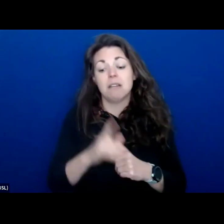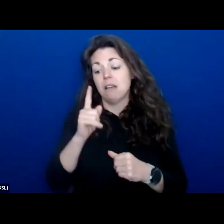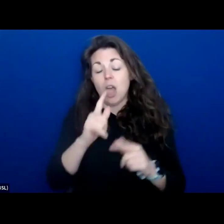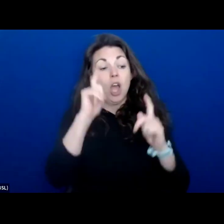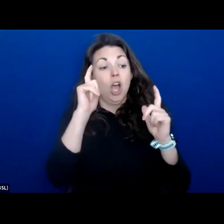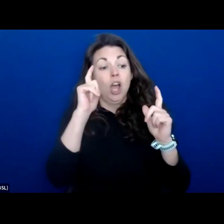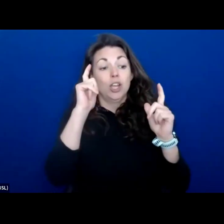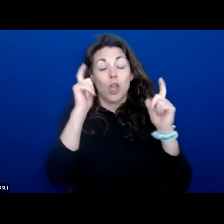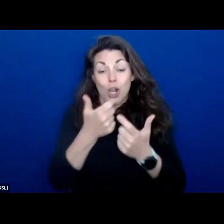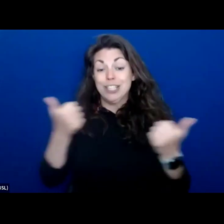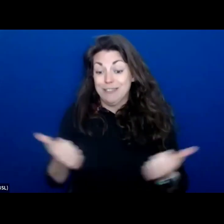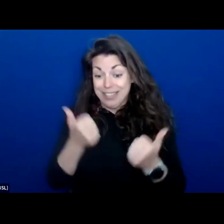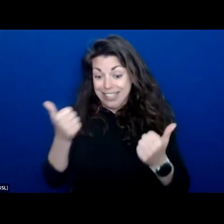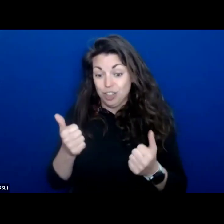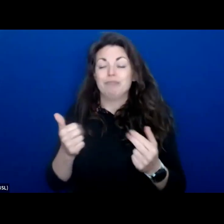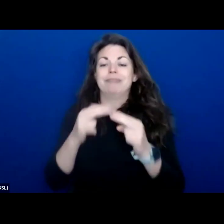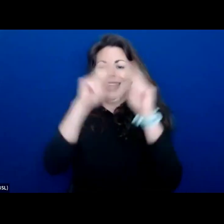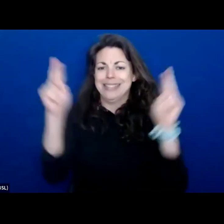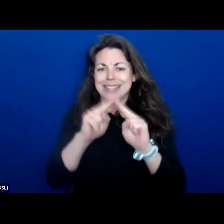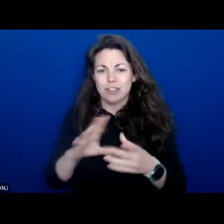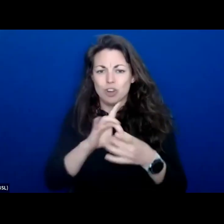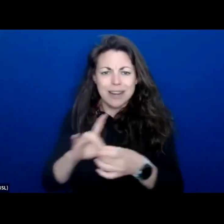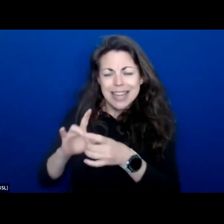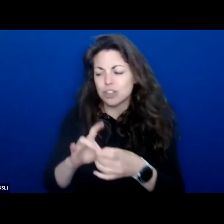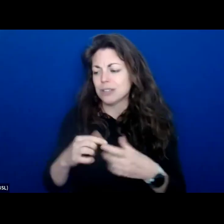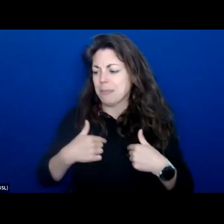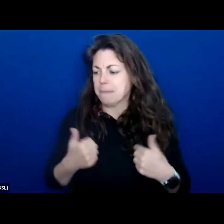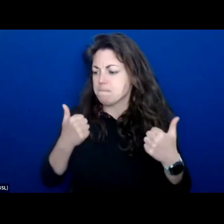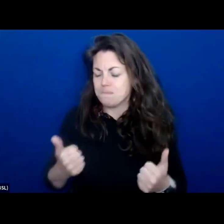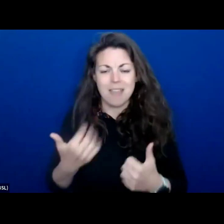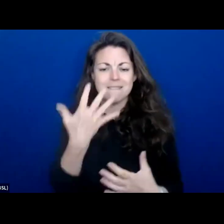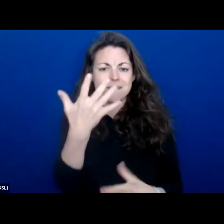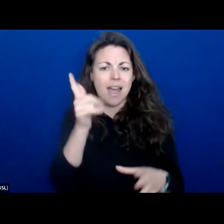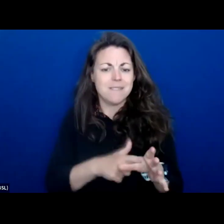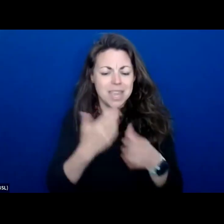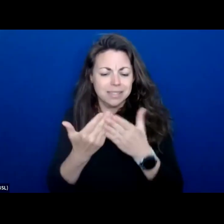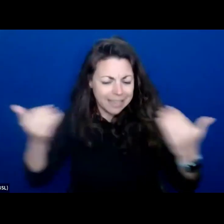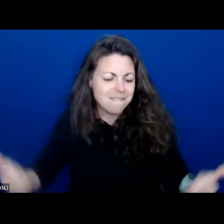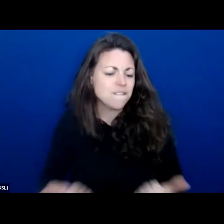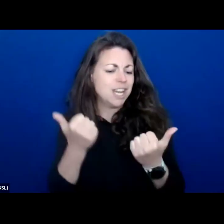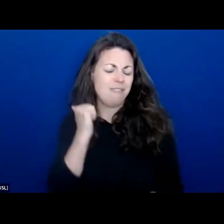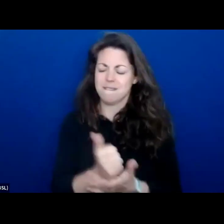relations. I was like, "I've studied five years. I'm brilliant. I've learnt the languages.